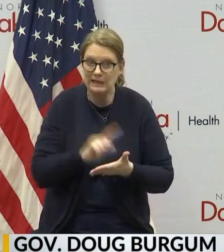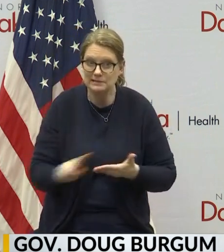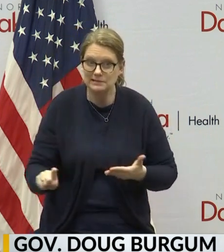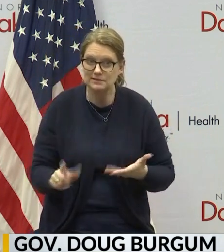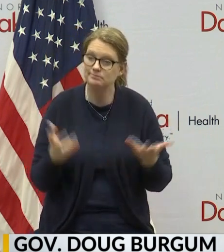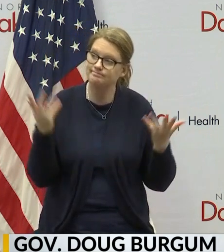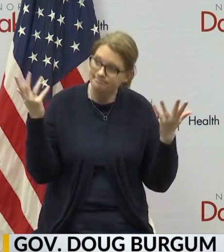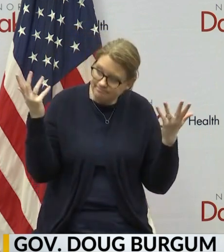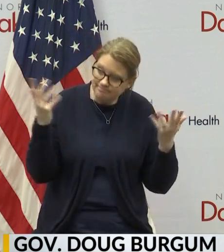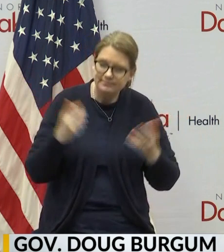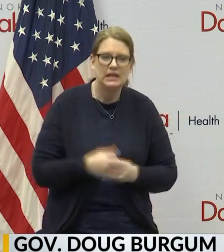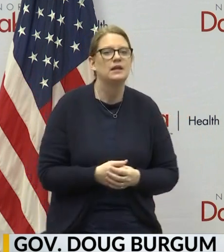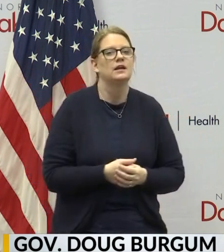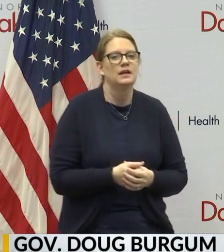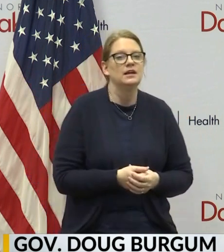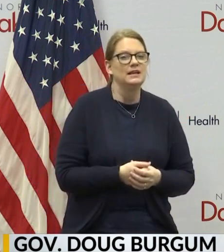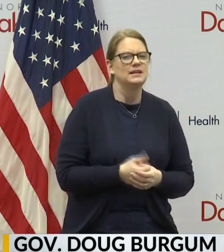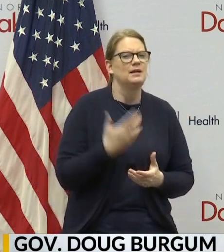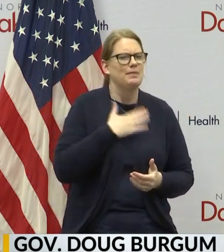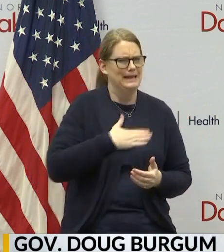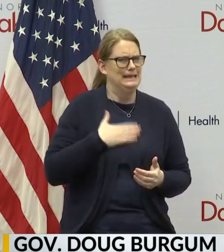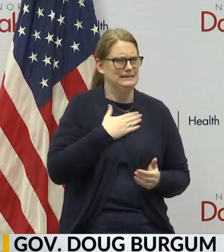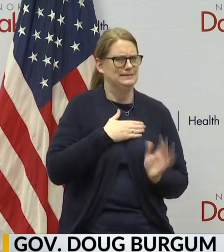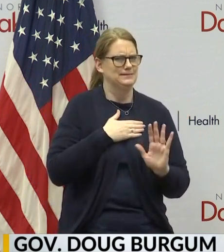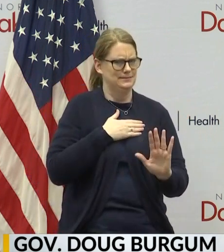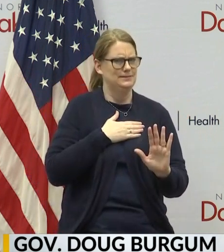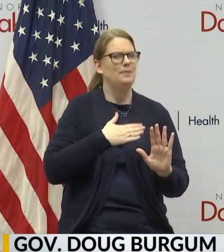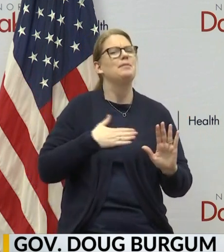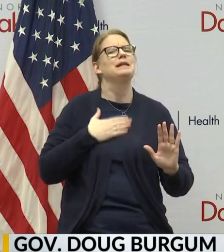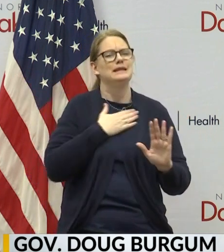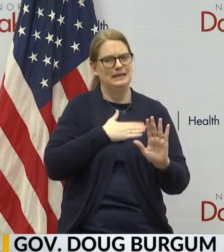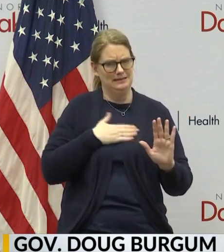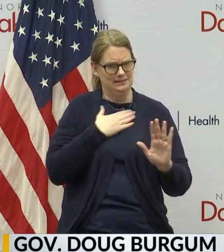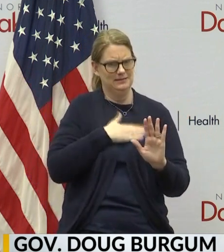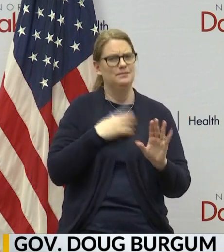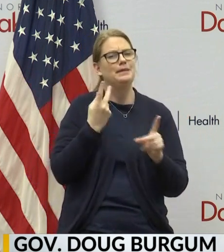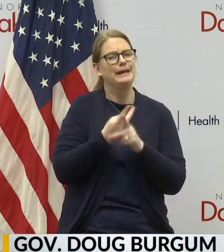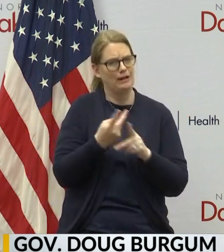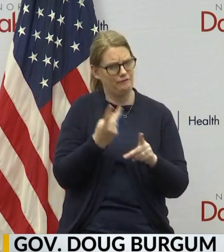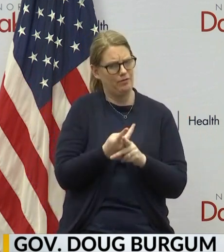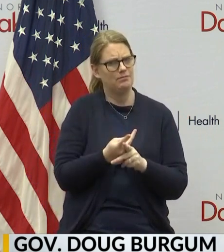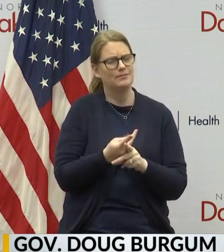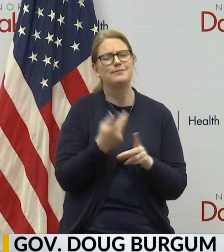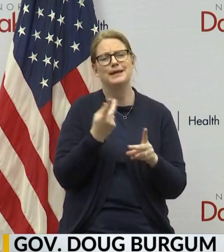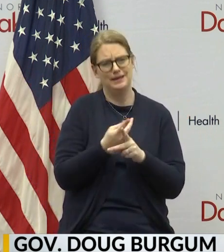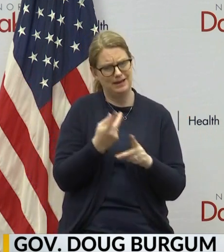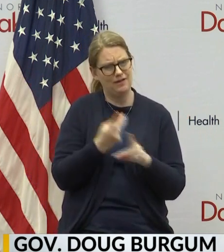RUSH TO GET A HAIRCUT TONIGHT, SO INSTEAD OF A BAD HAIR DAY, YOU MIGHT HAVE A BAD HAIR WEEK